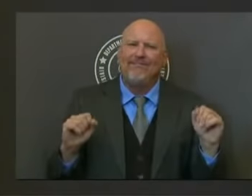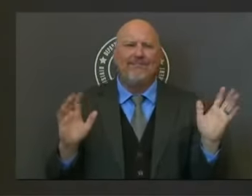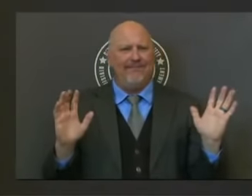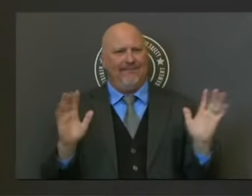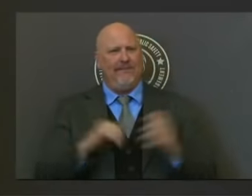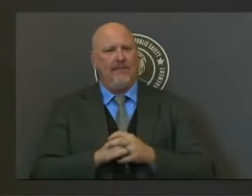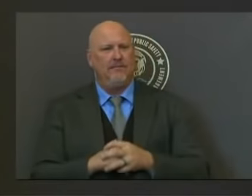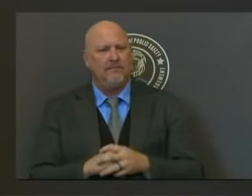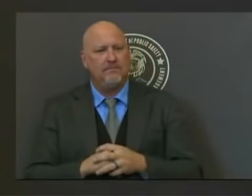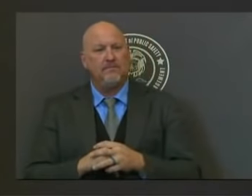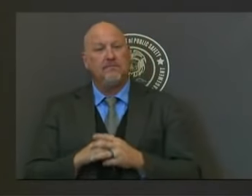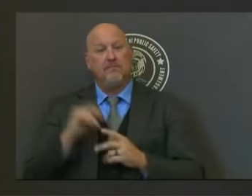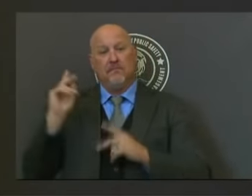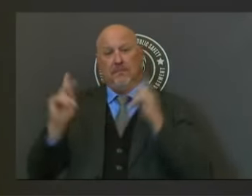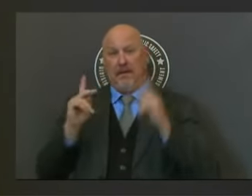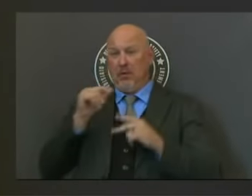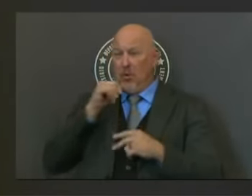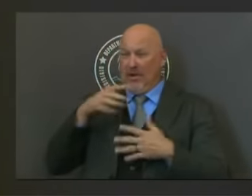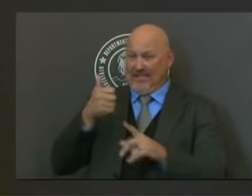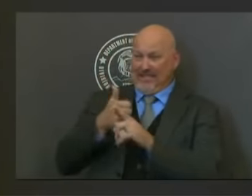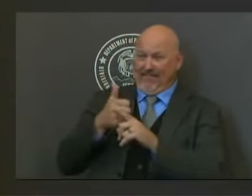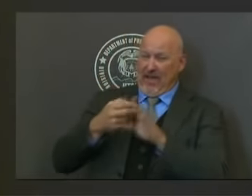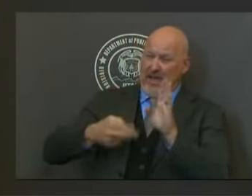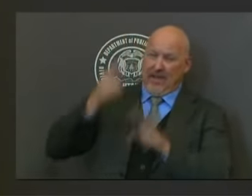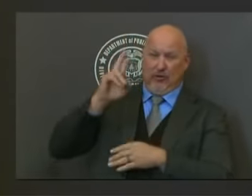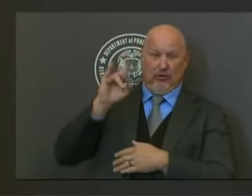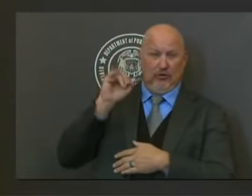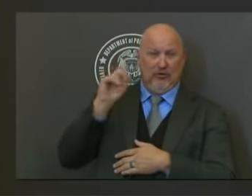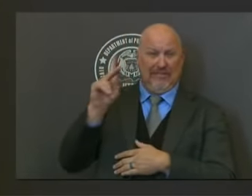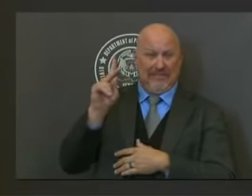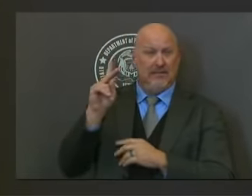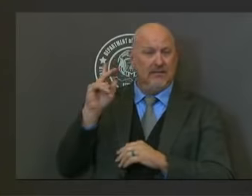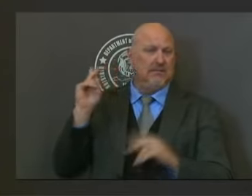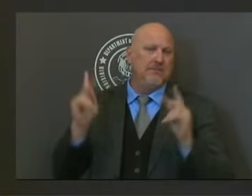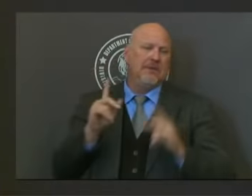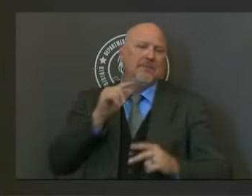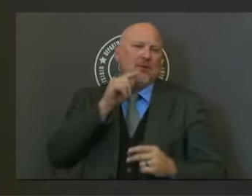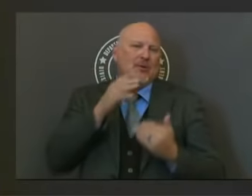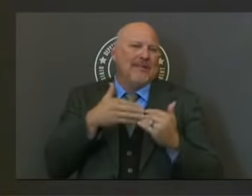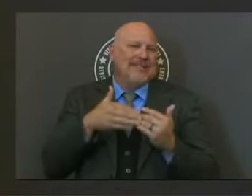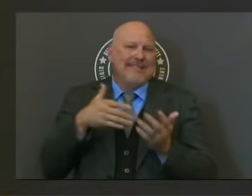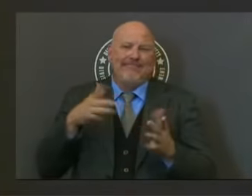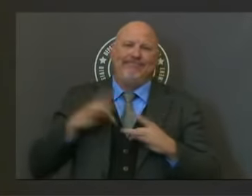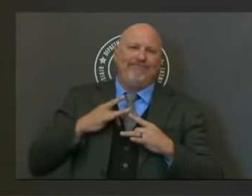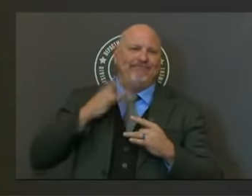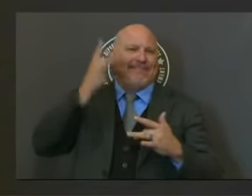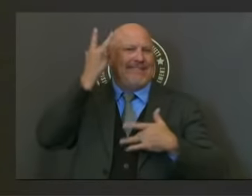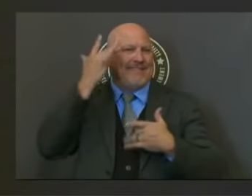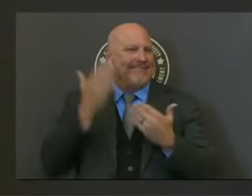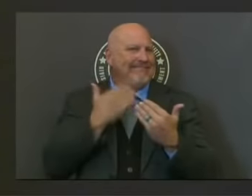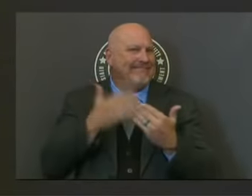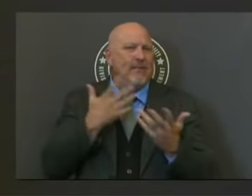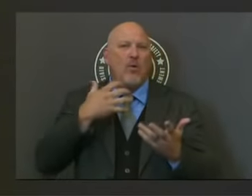conditions or are events age